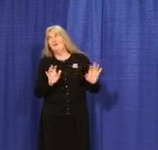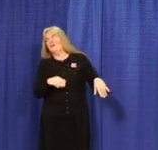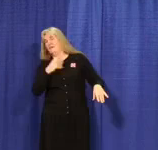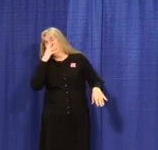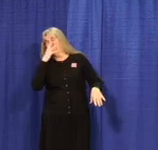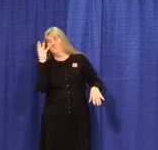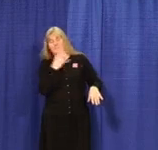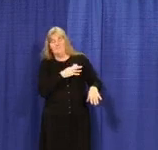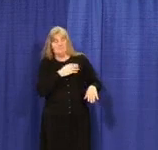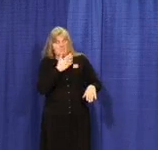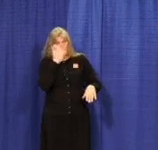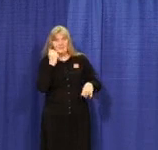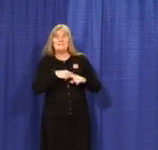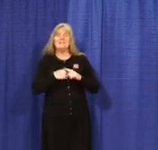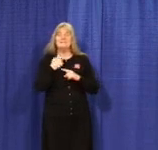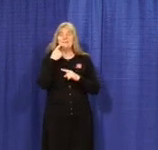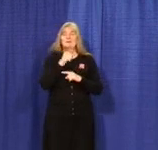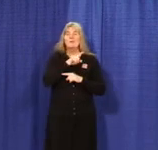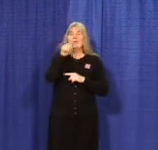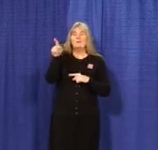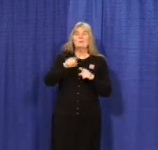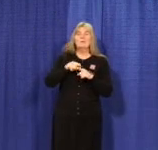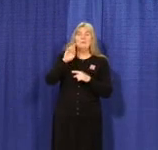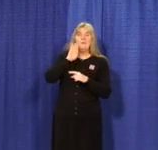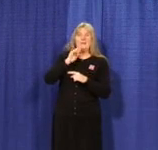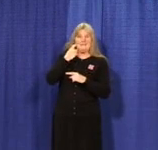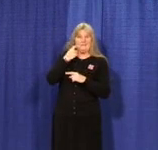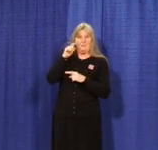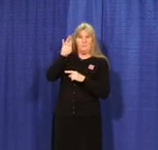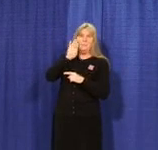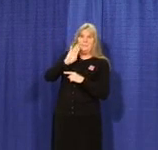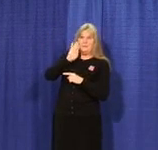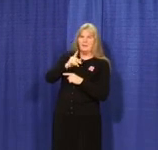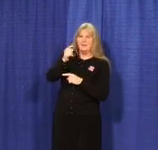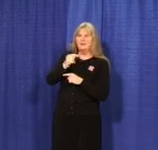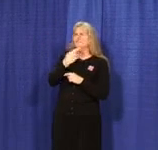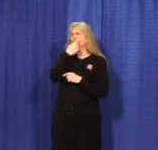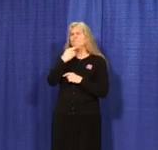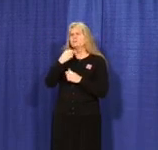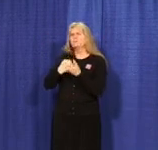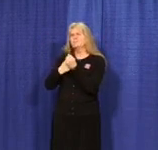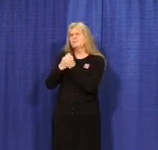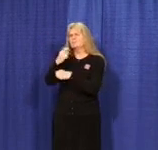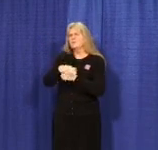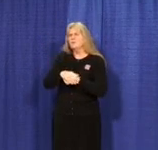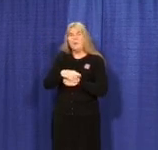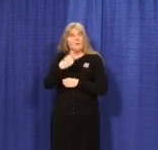for a beer supporting a local restaurant when I saw someone that I had not seen in a wild.